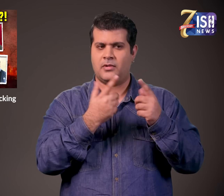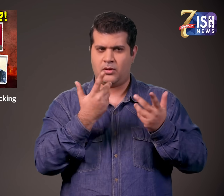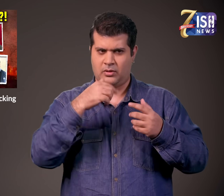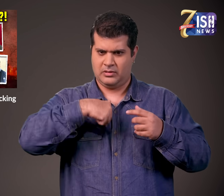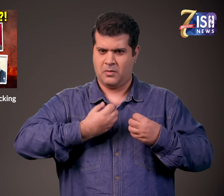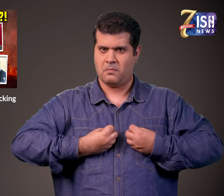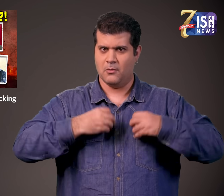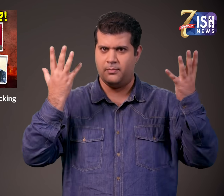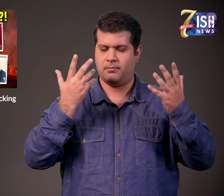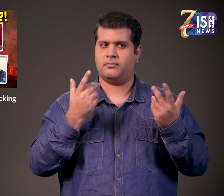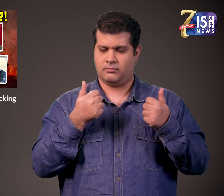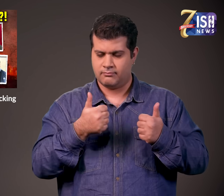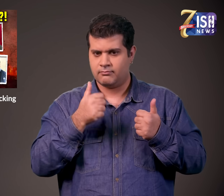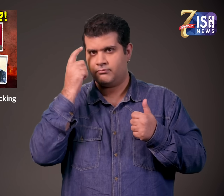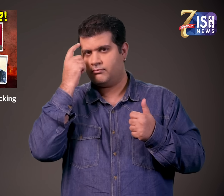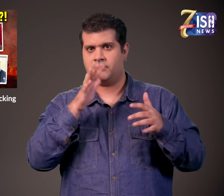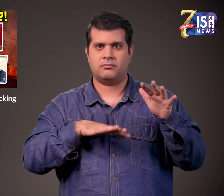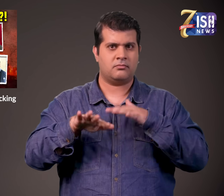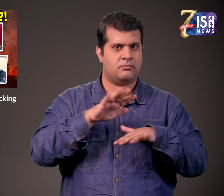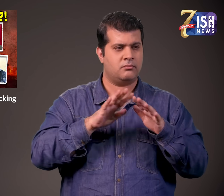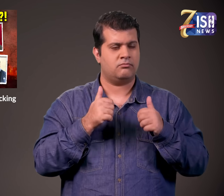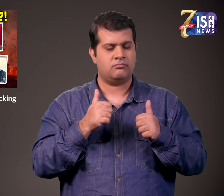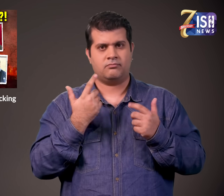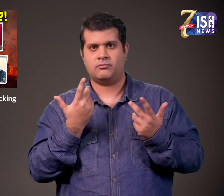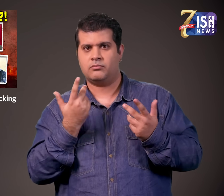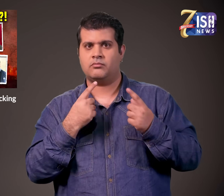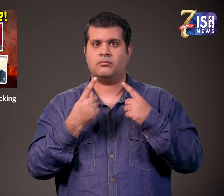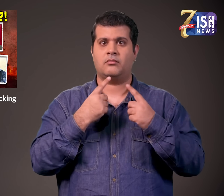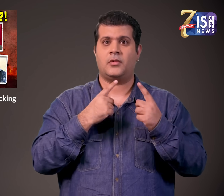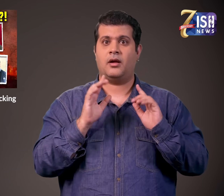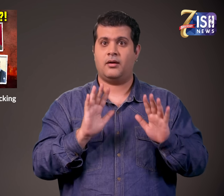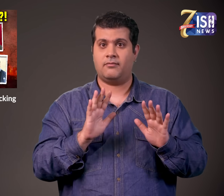into potential suicide bombers.